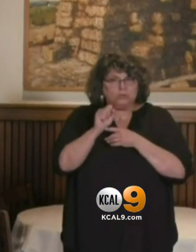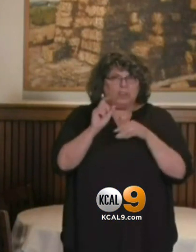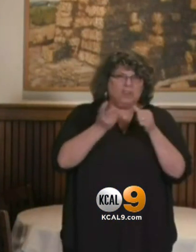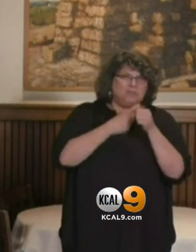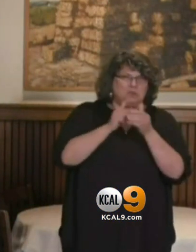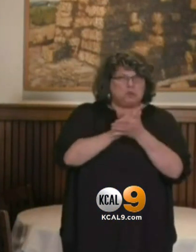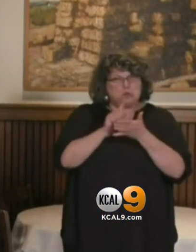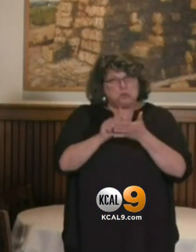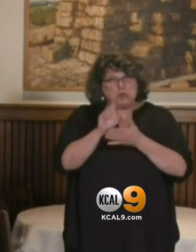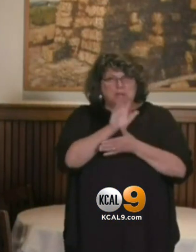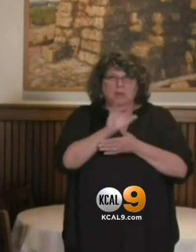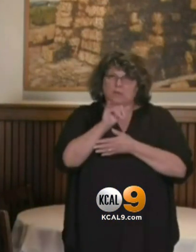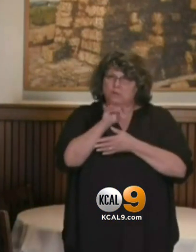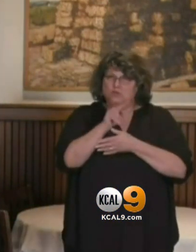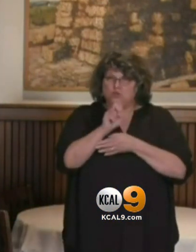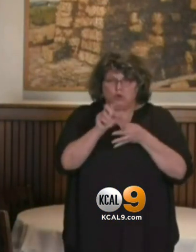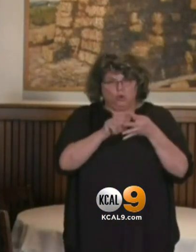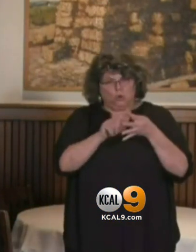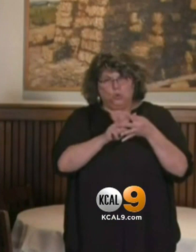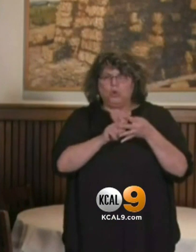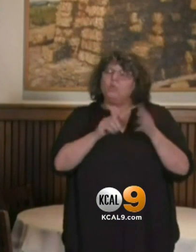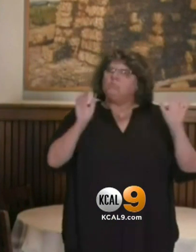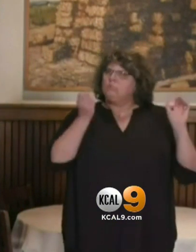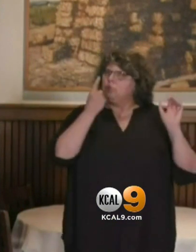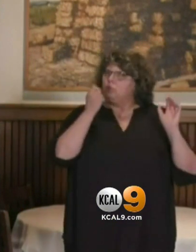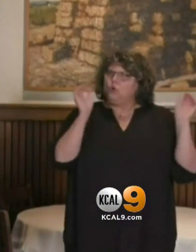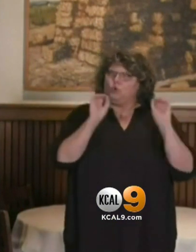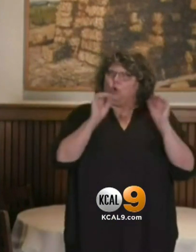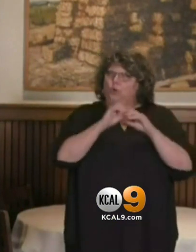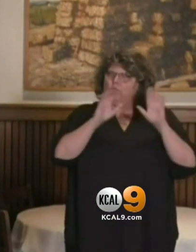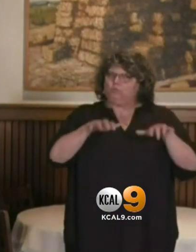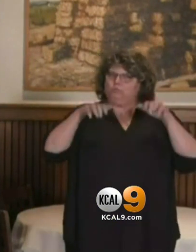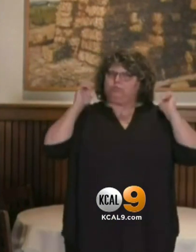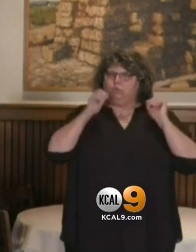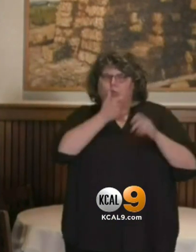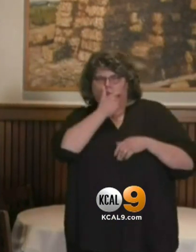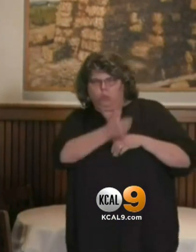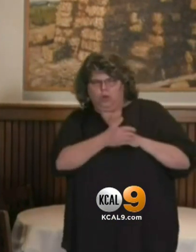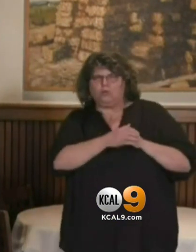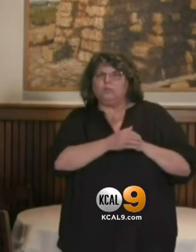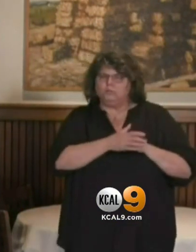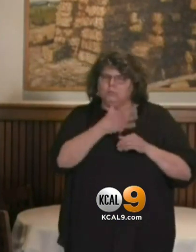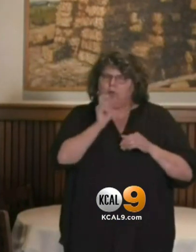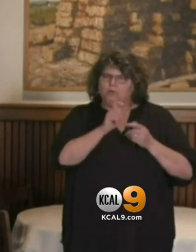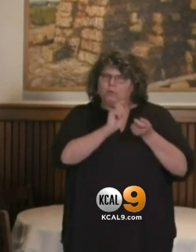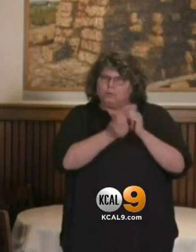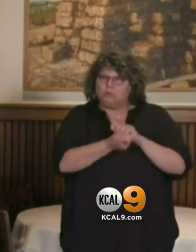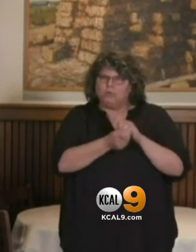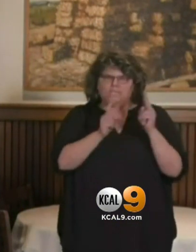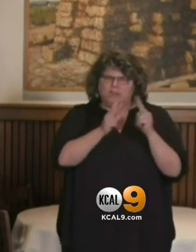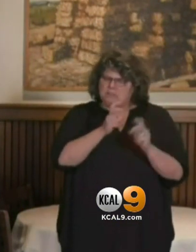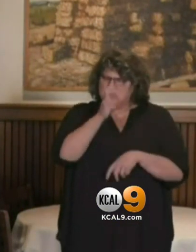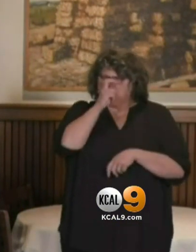IN ADDITION TO THAT, SPORTING EVENTS, PRO SPORTS, IN THAT FIRST WEEK OR SO OF JUNE, WITHOUT SPECTATORS.